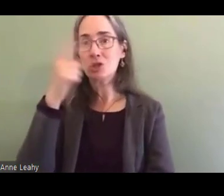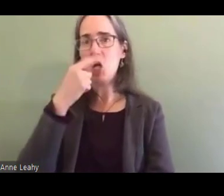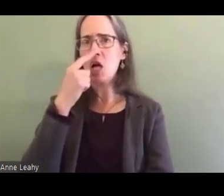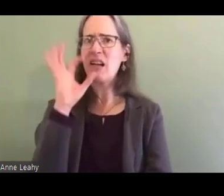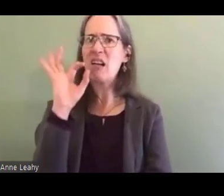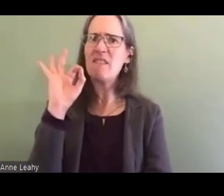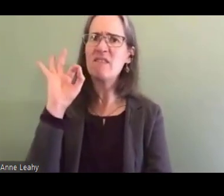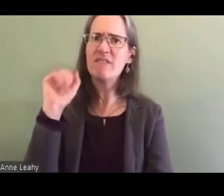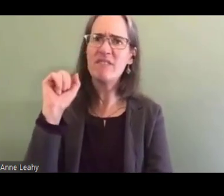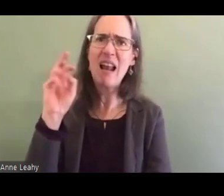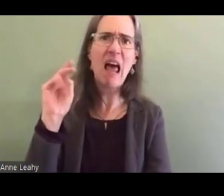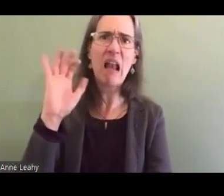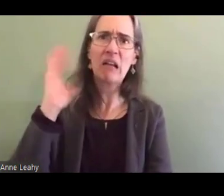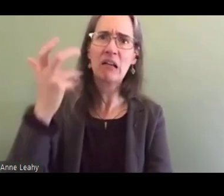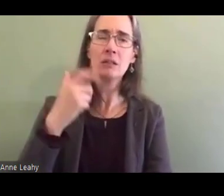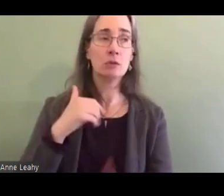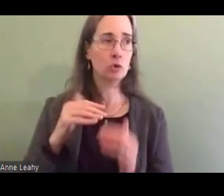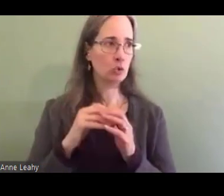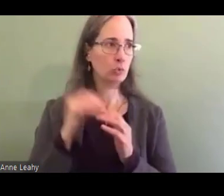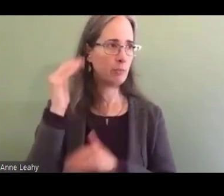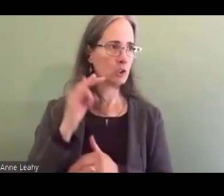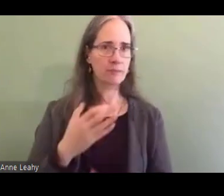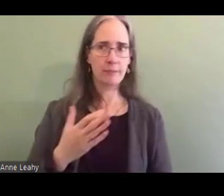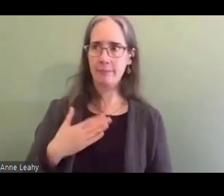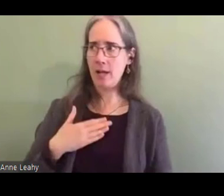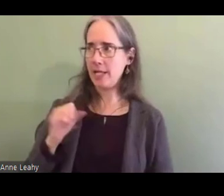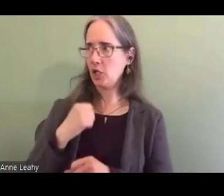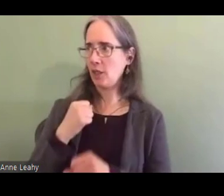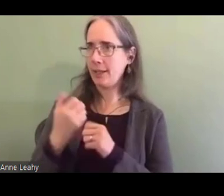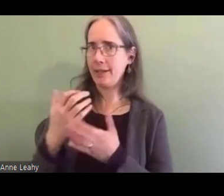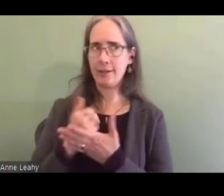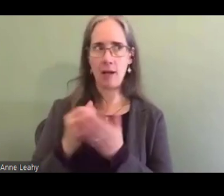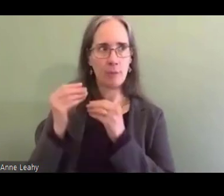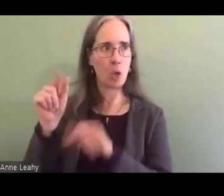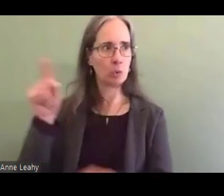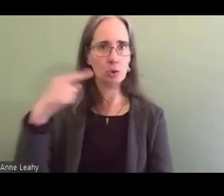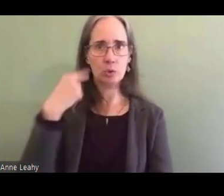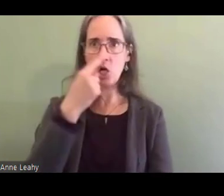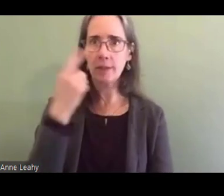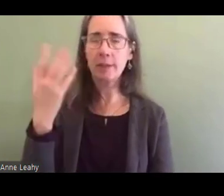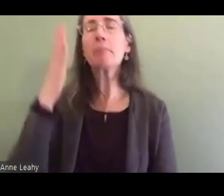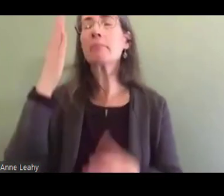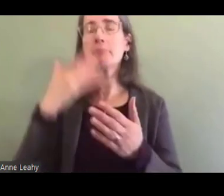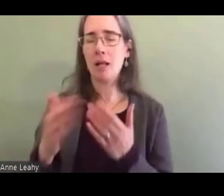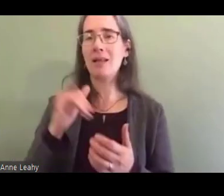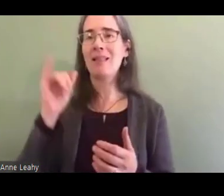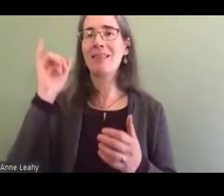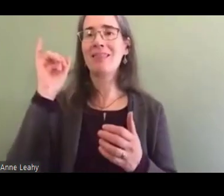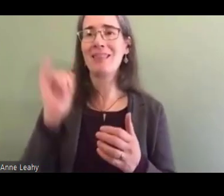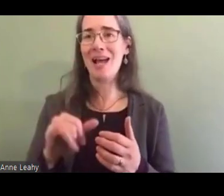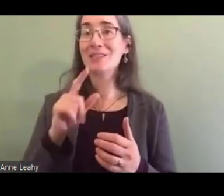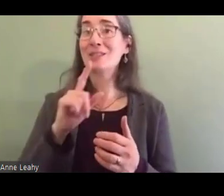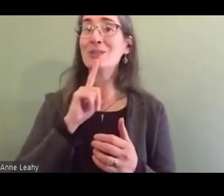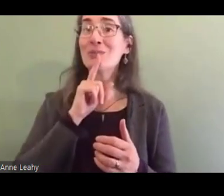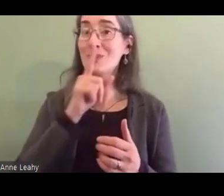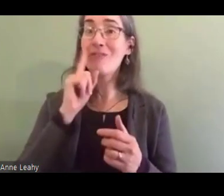So too much of my yearly income goes to Target, but that is true for a lot of people.